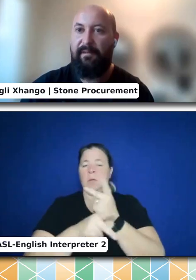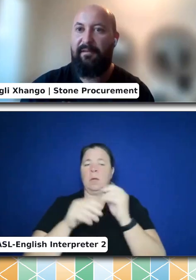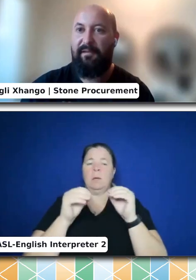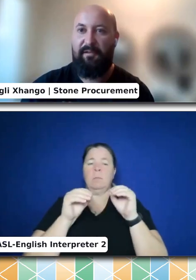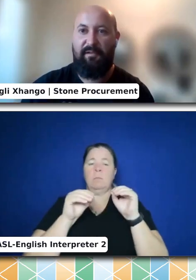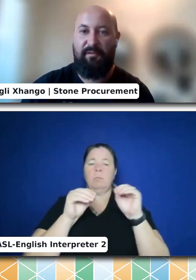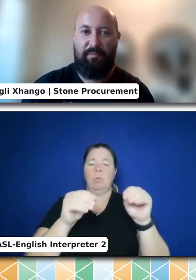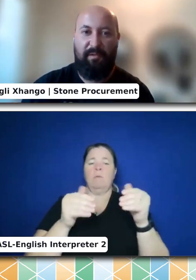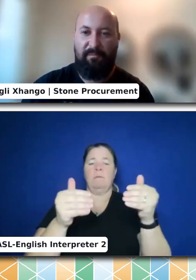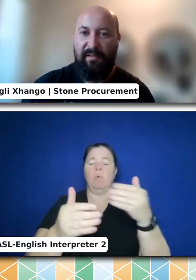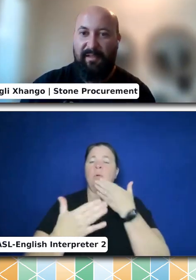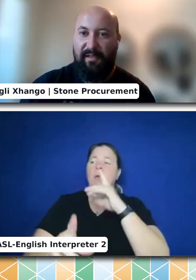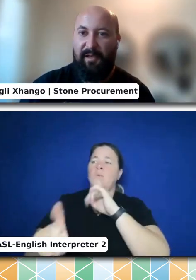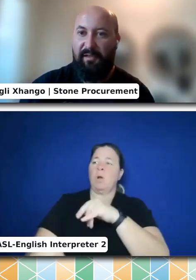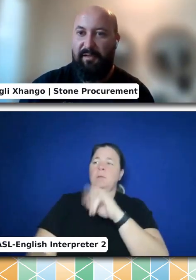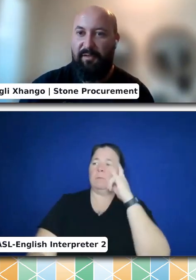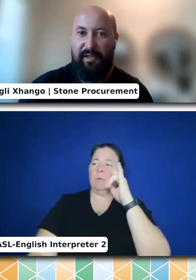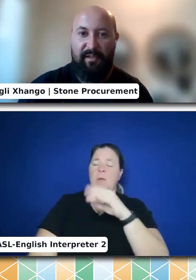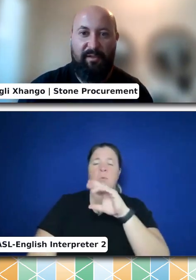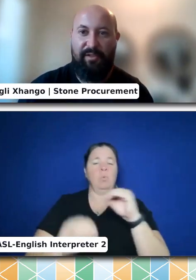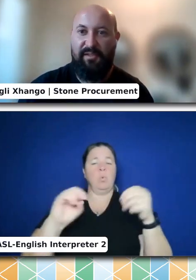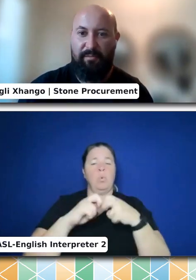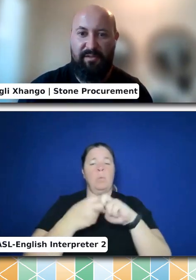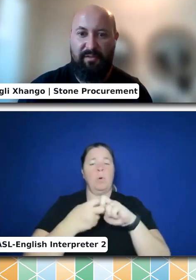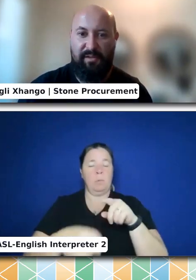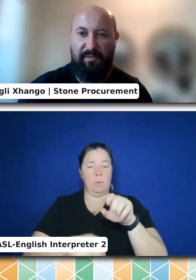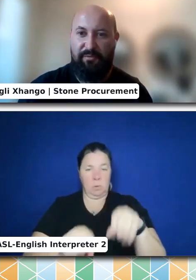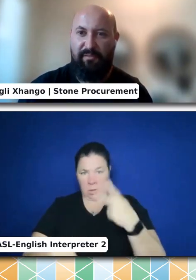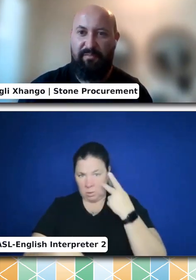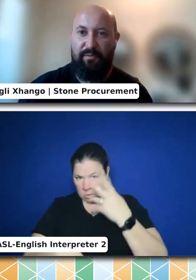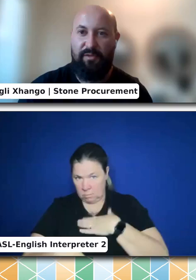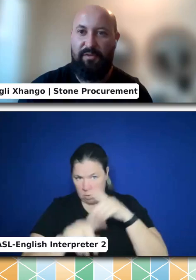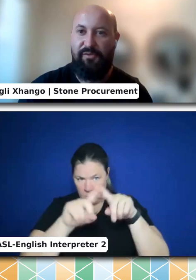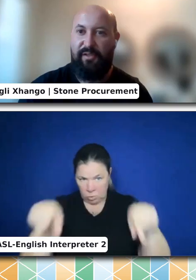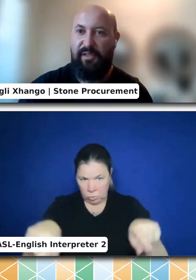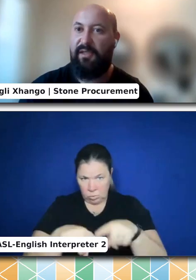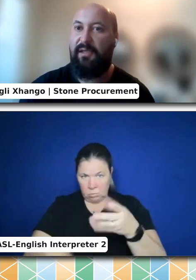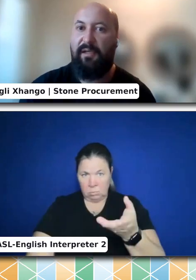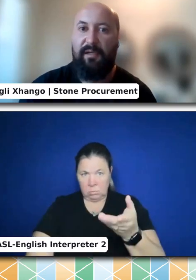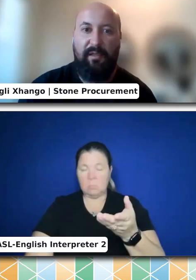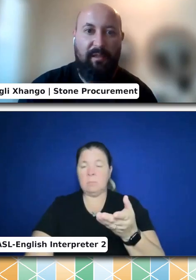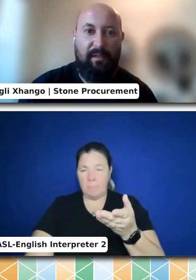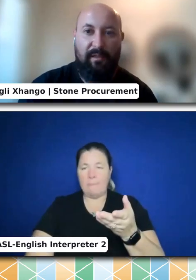Alright, no problem. Uh, okay, are you guys able to still see my screen, or should I?